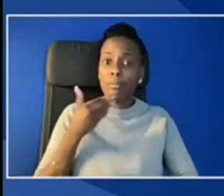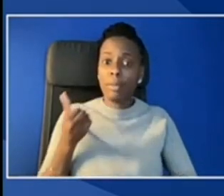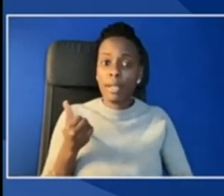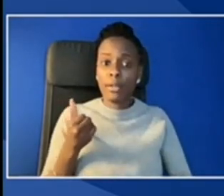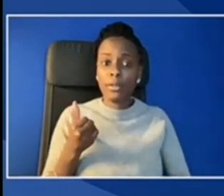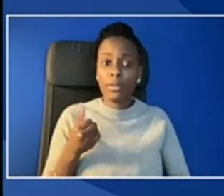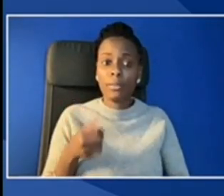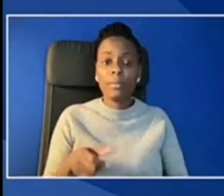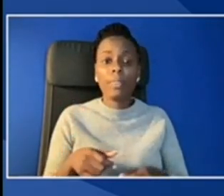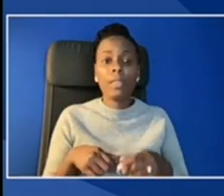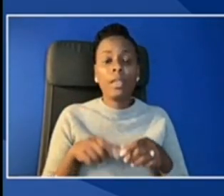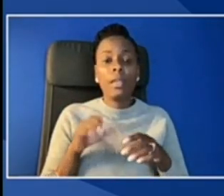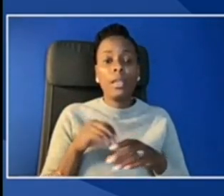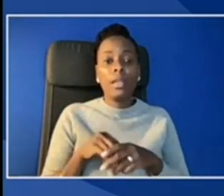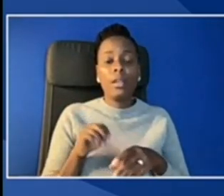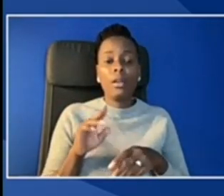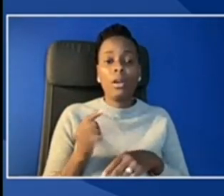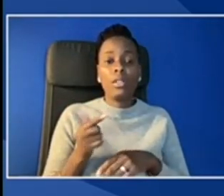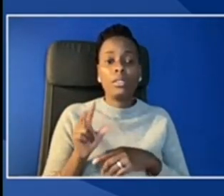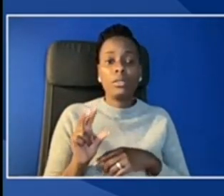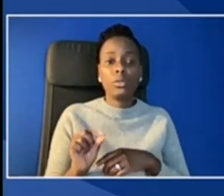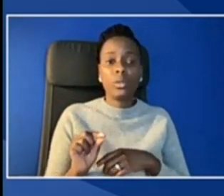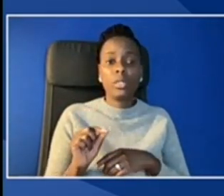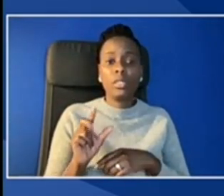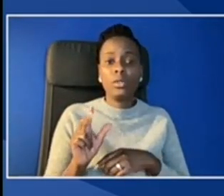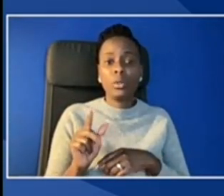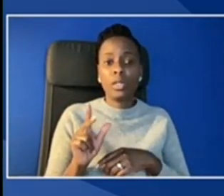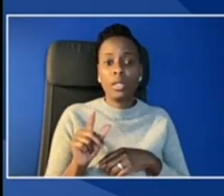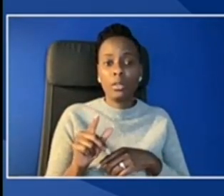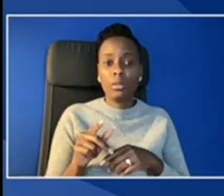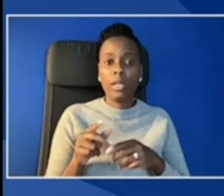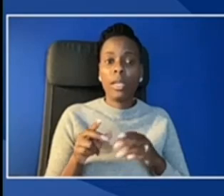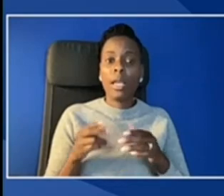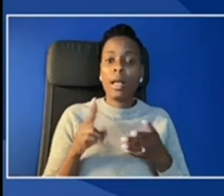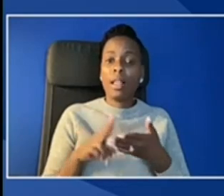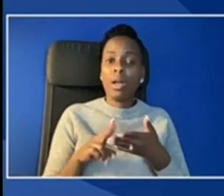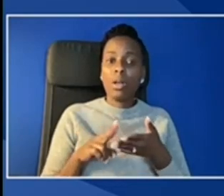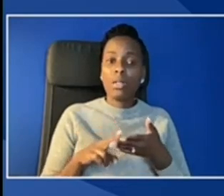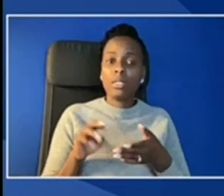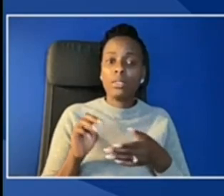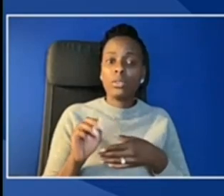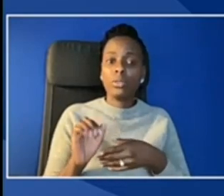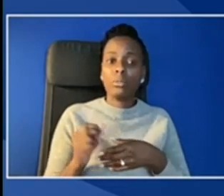pause was coming to an end, I logged into MOHELA, ensured my contact information was